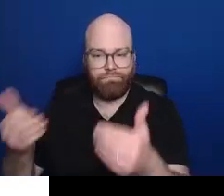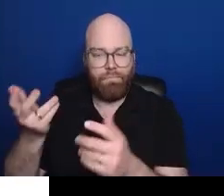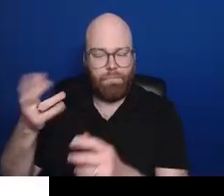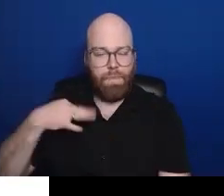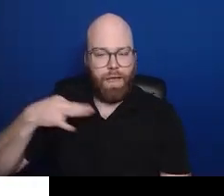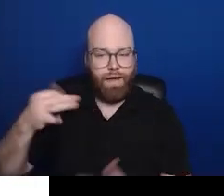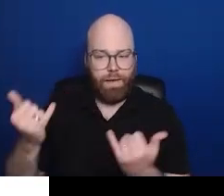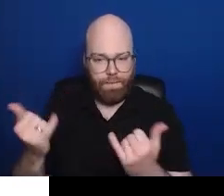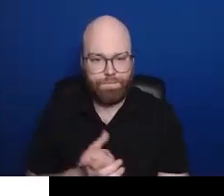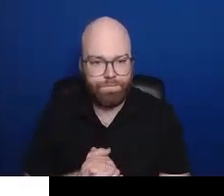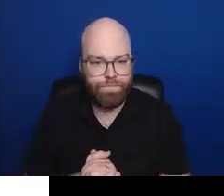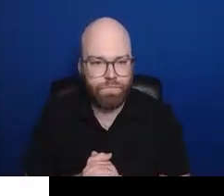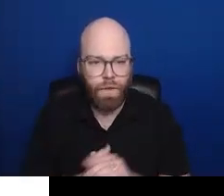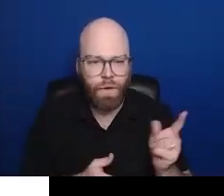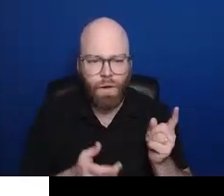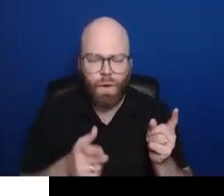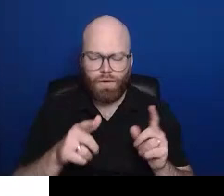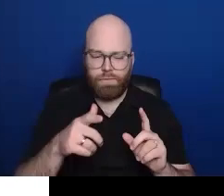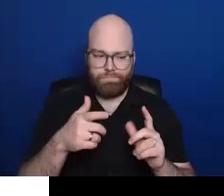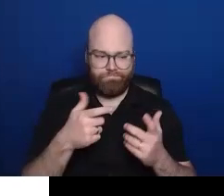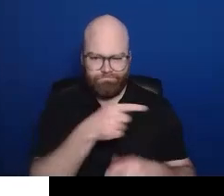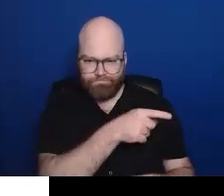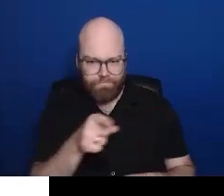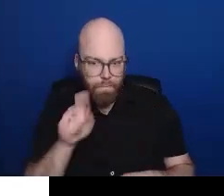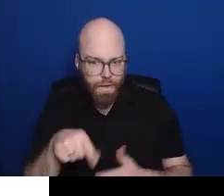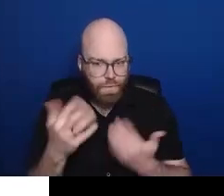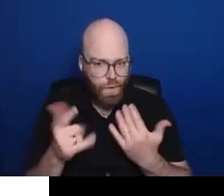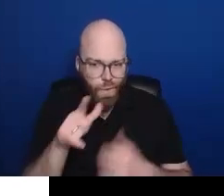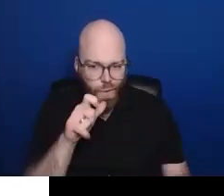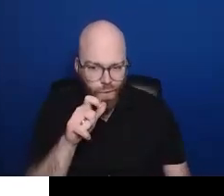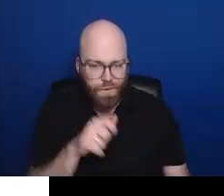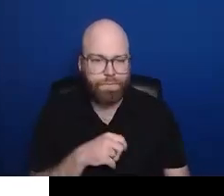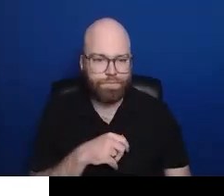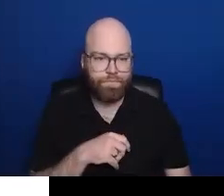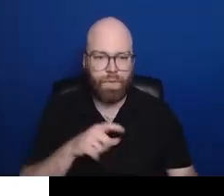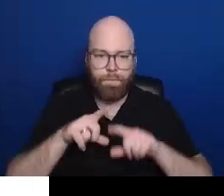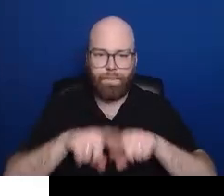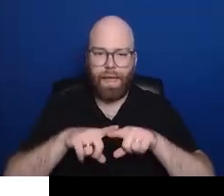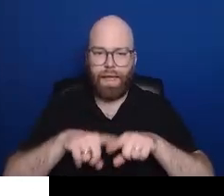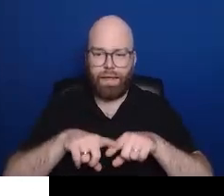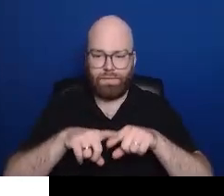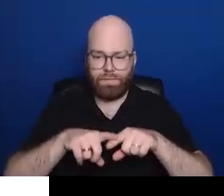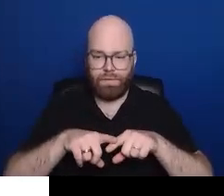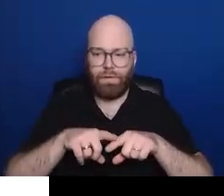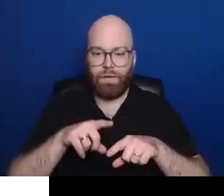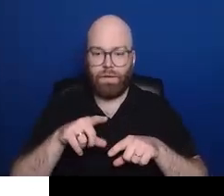Some of the factors in the waiting period, like I mentioned before, the petitioner's immigration status and the degree of relationship between them.